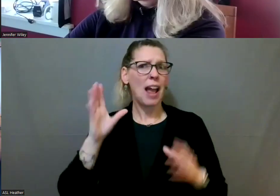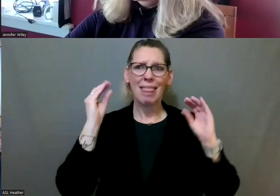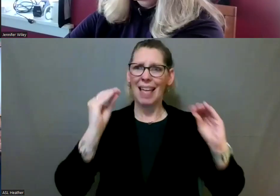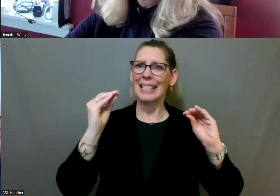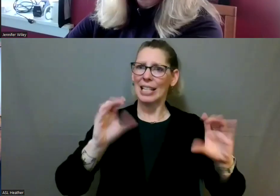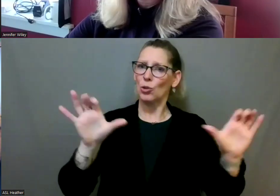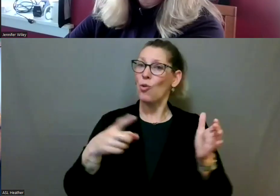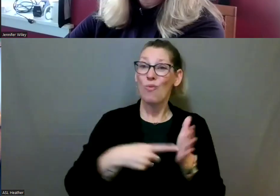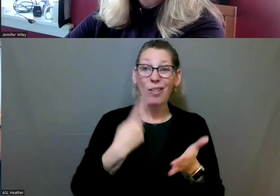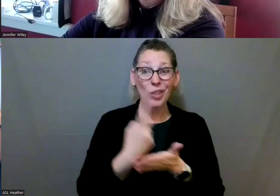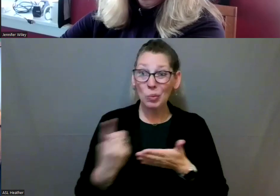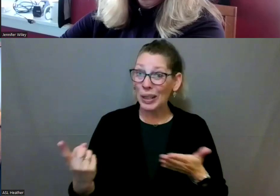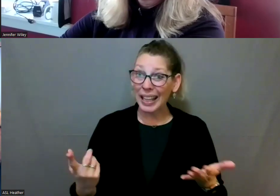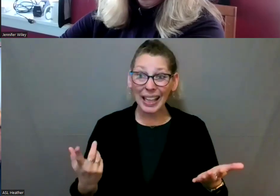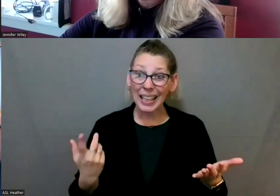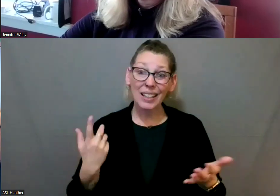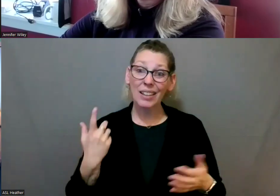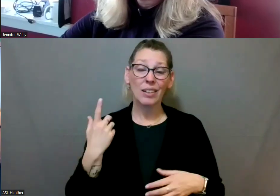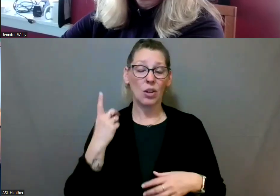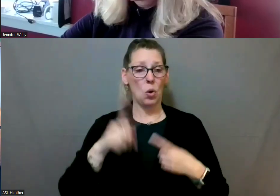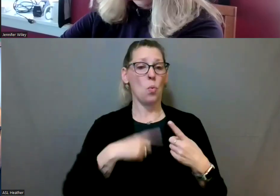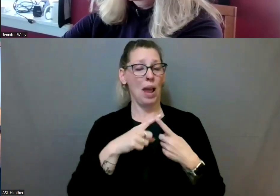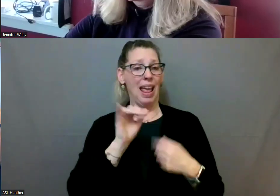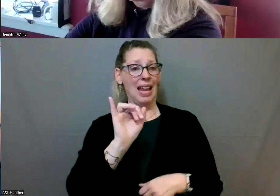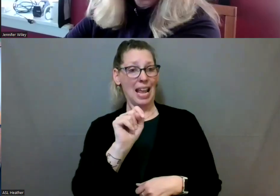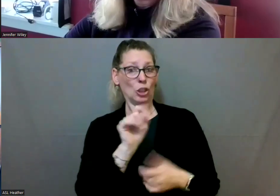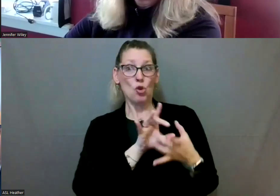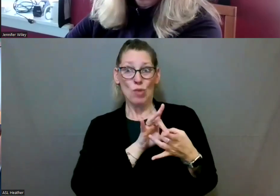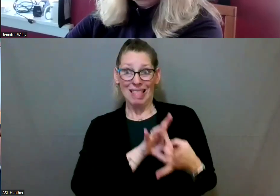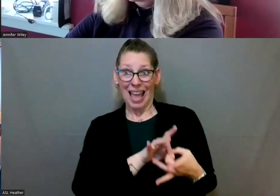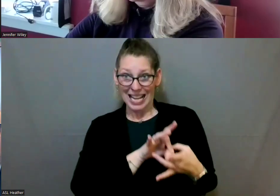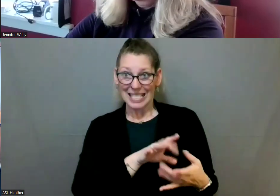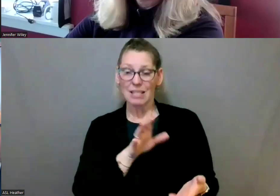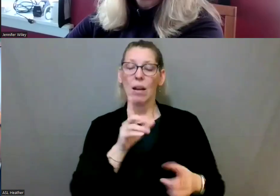once a week do it when it when it relates but make sure that we're um taking a look